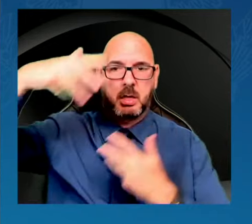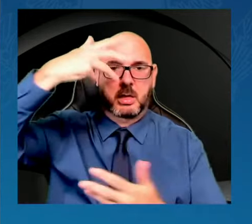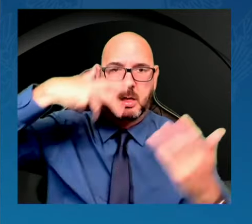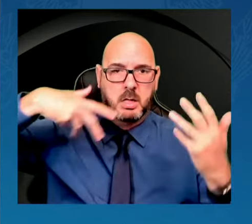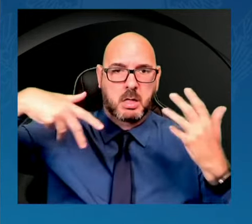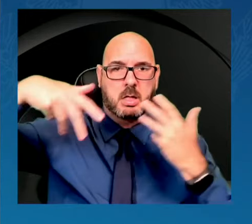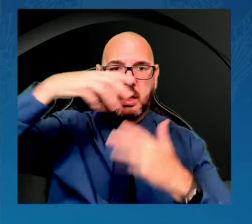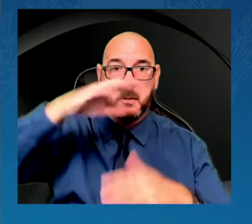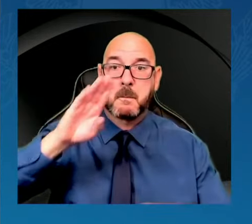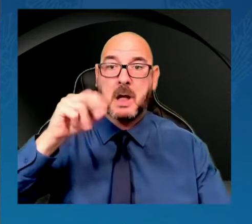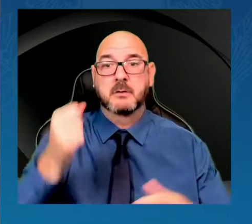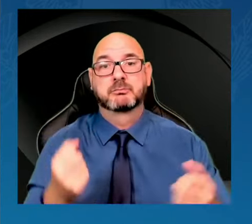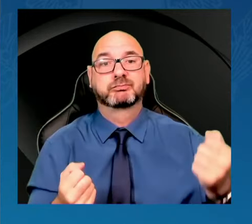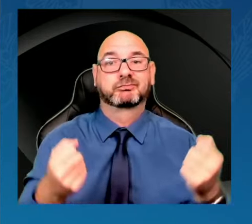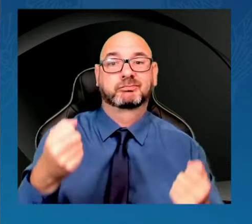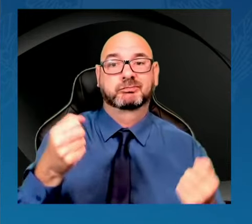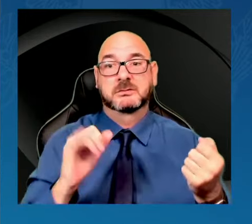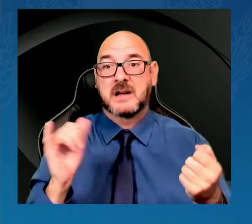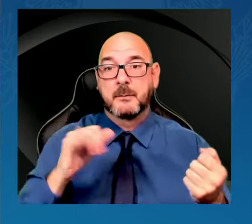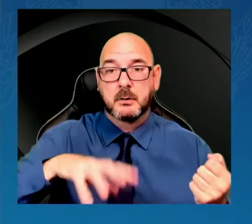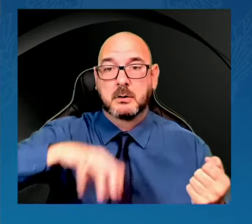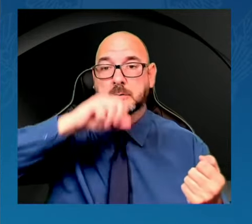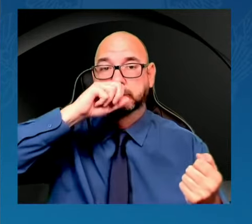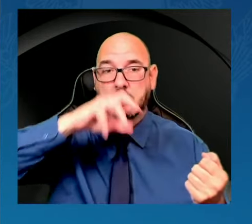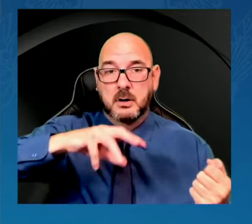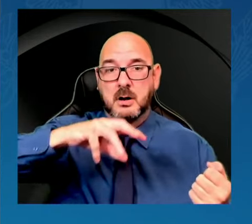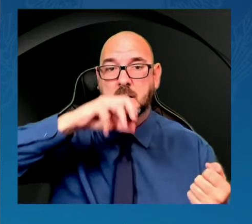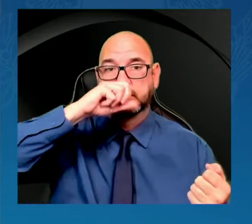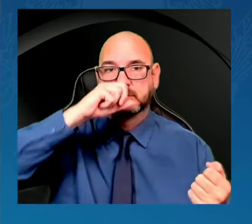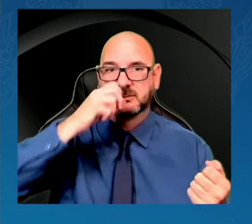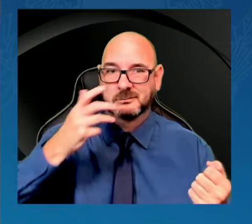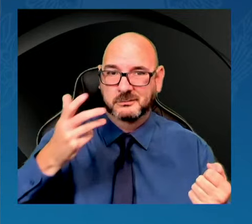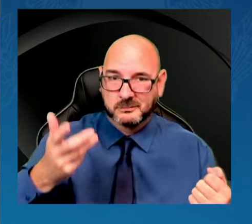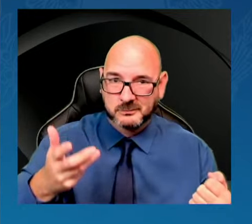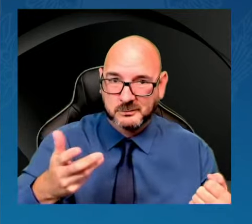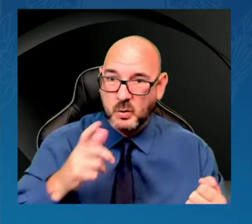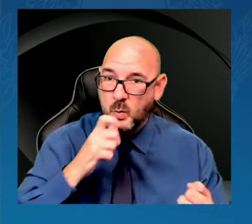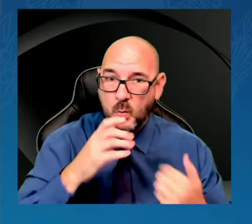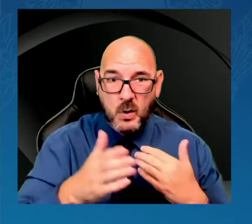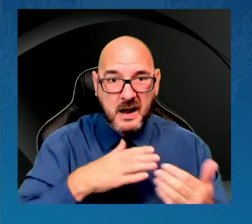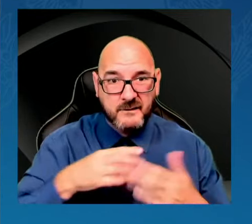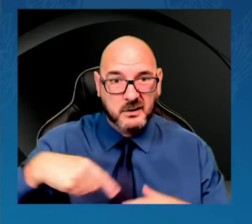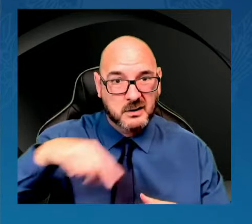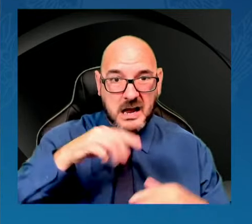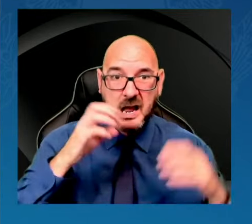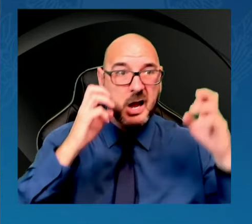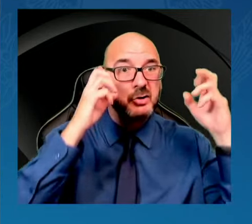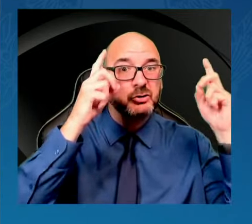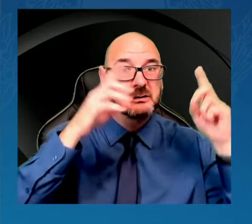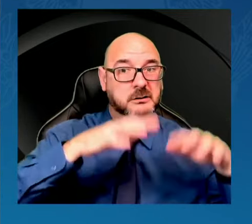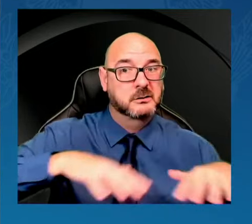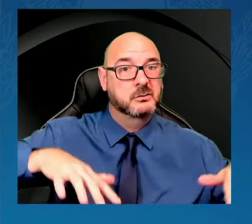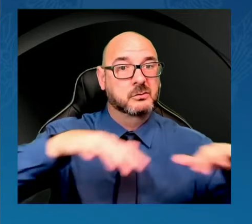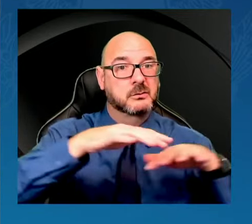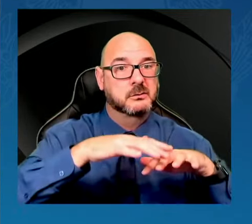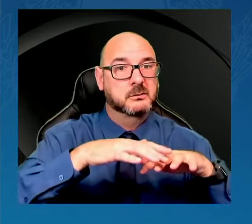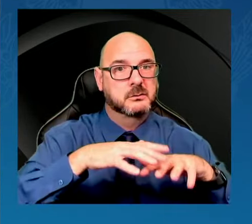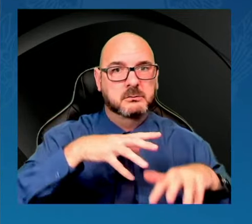whoever is in the educational ecosystem is inhaling those fumes. Right? So, what it means in terms of a workplace safety issue